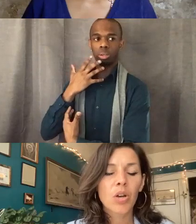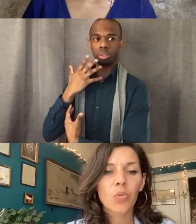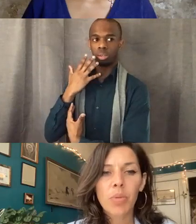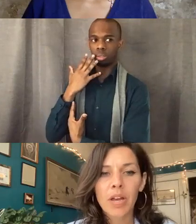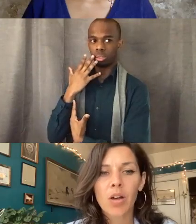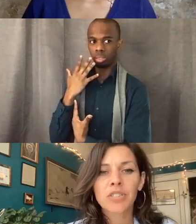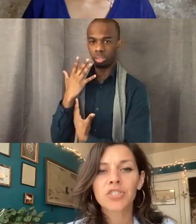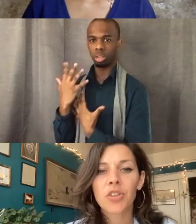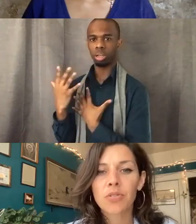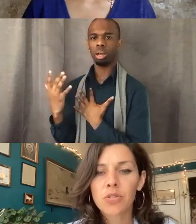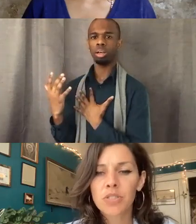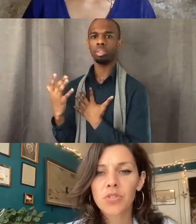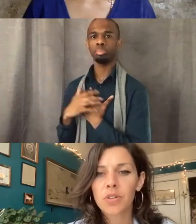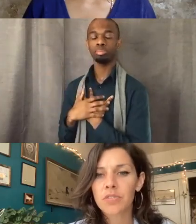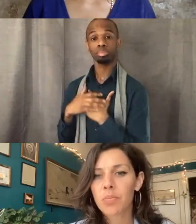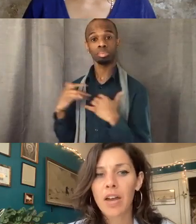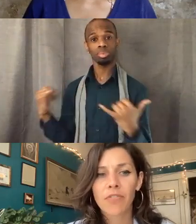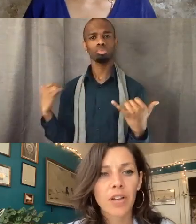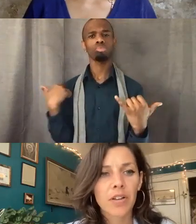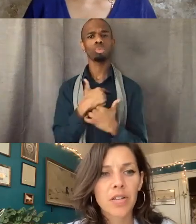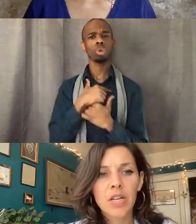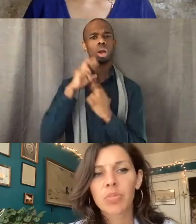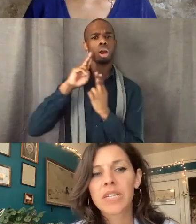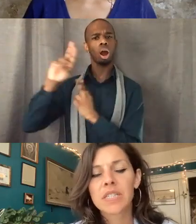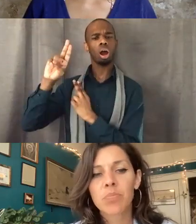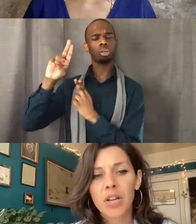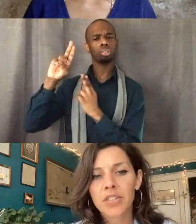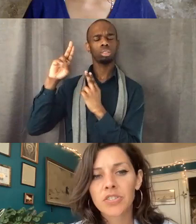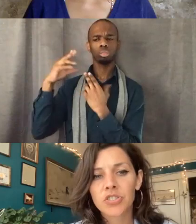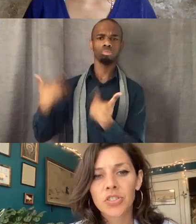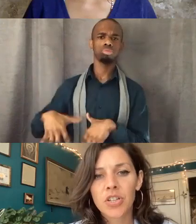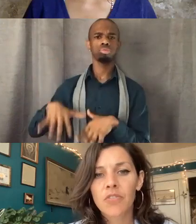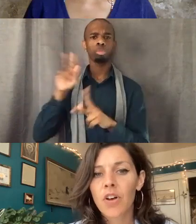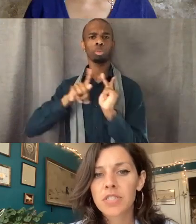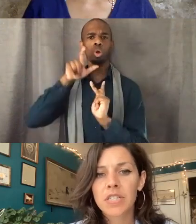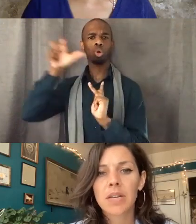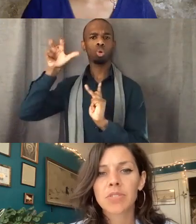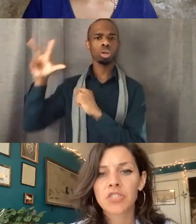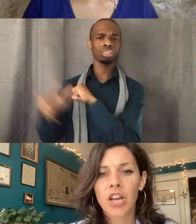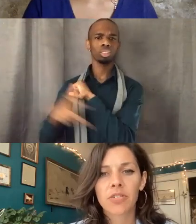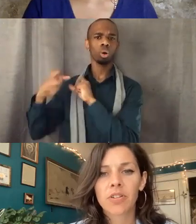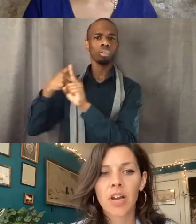We pay homage to those who were stolen from Africa, placed in -------, falsely named as chattel,